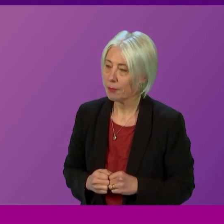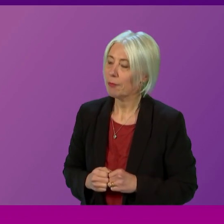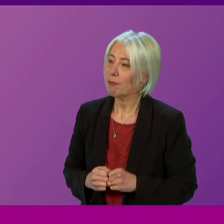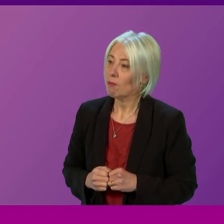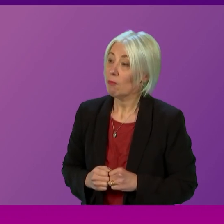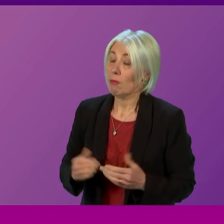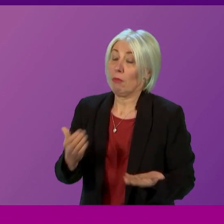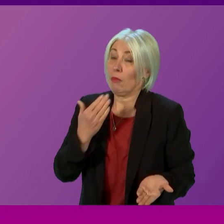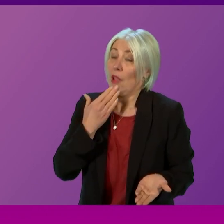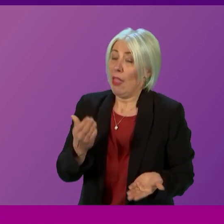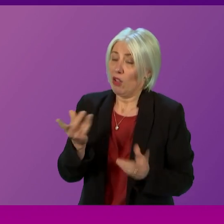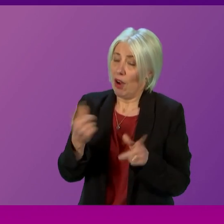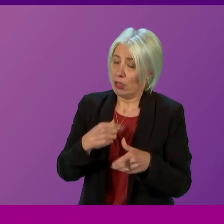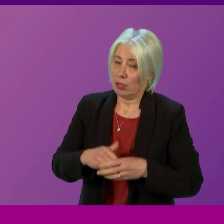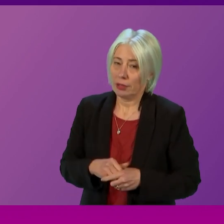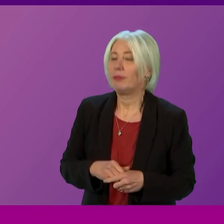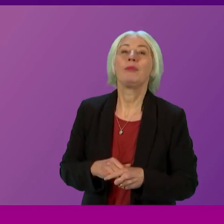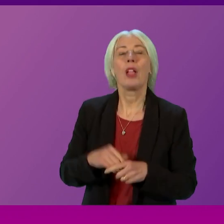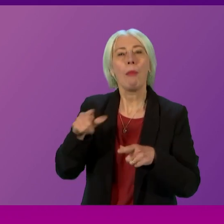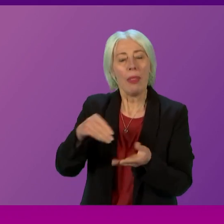I thank the First Minister for that reply. The payment was crucial for